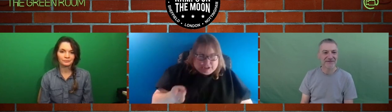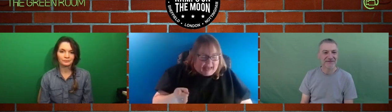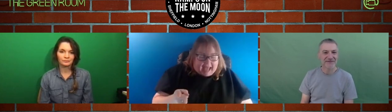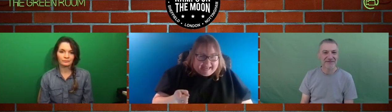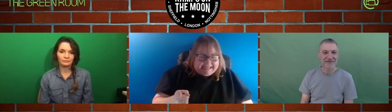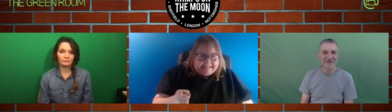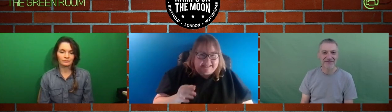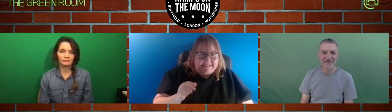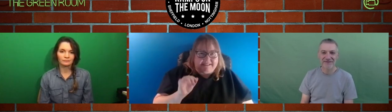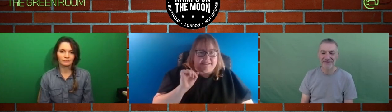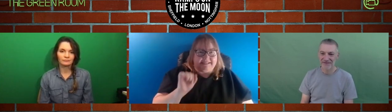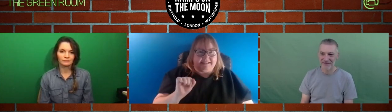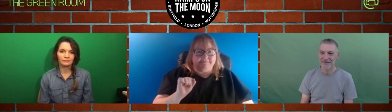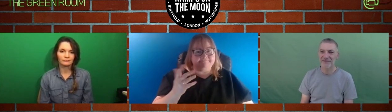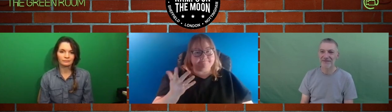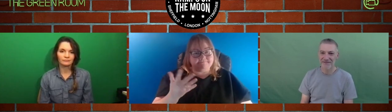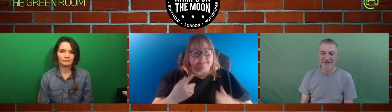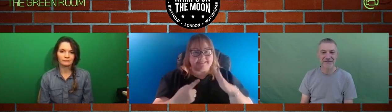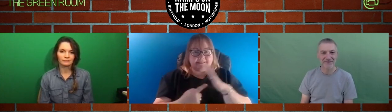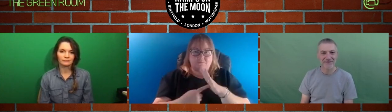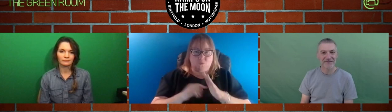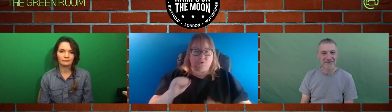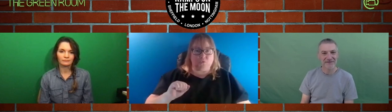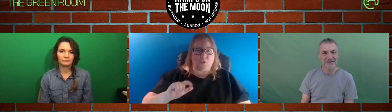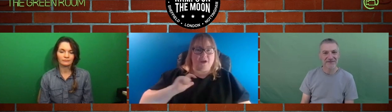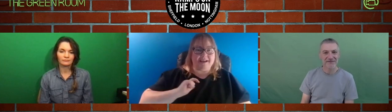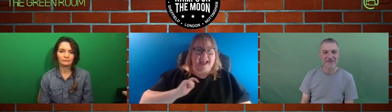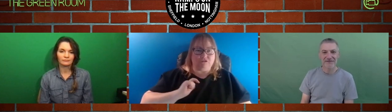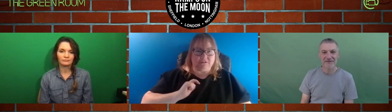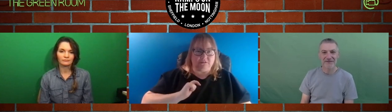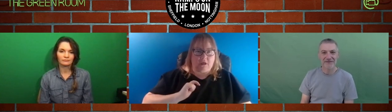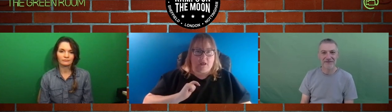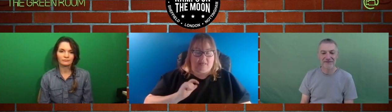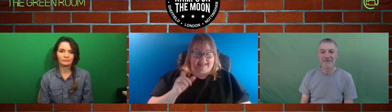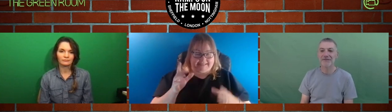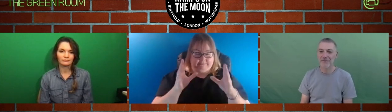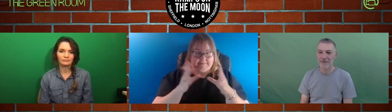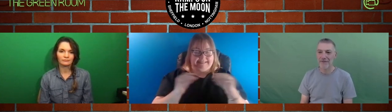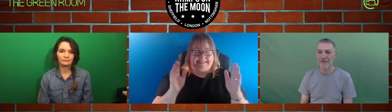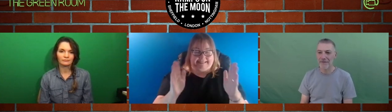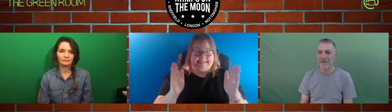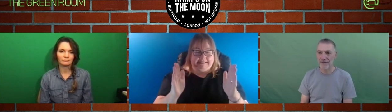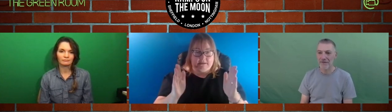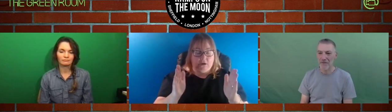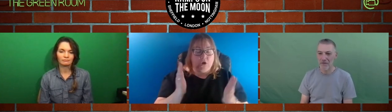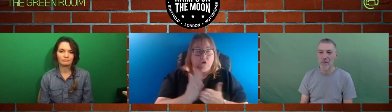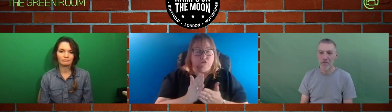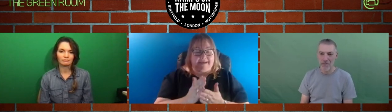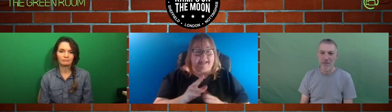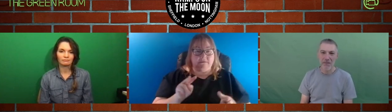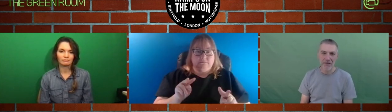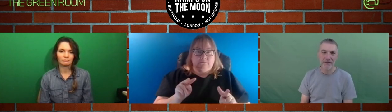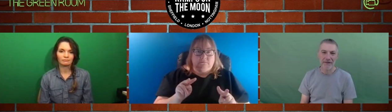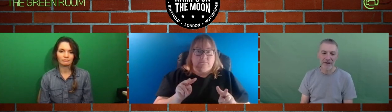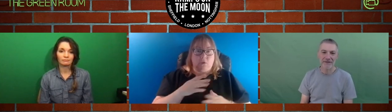important to your character and actually that scene as a whole was a really emotional moment for Rebekah